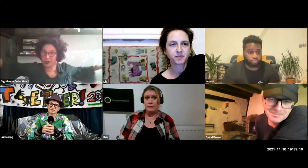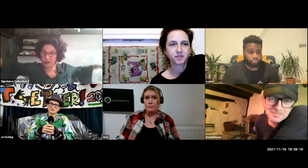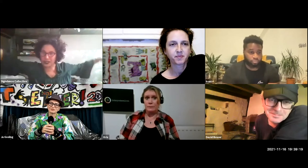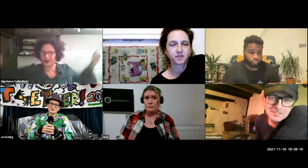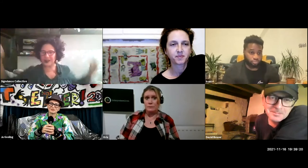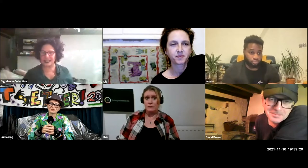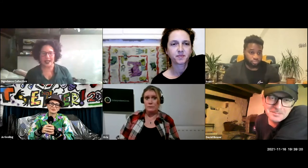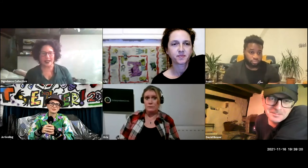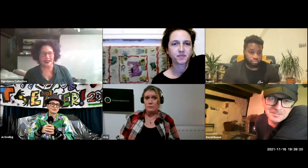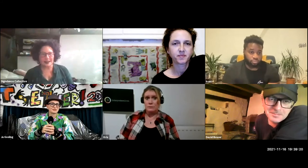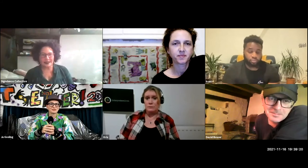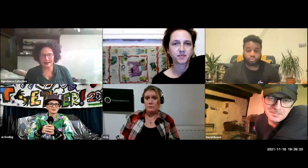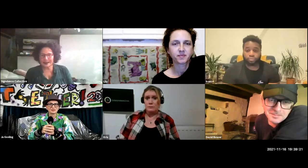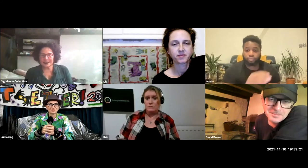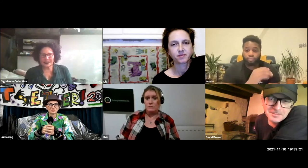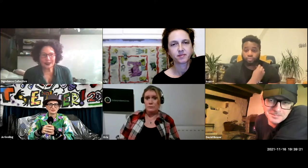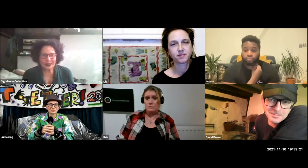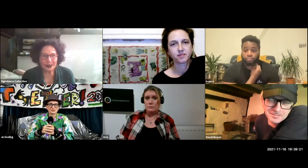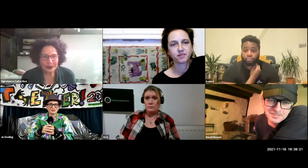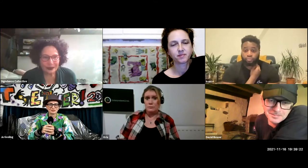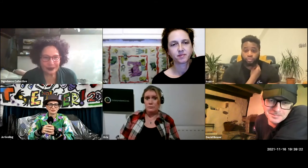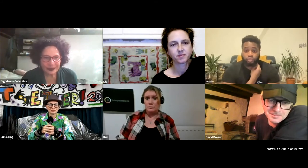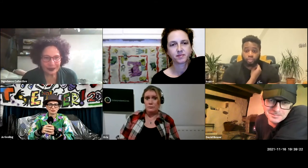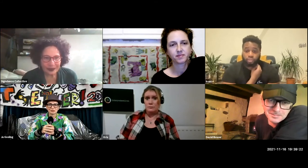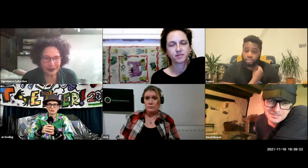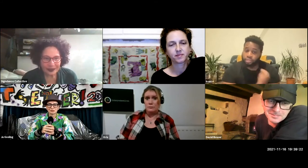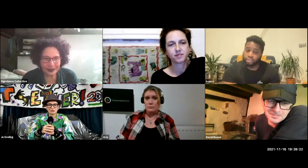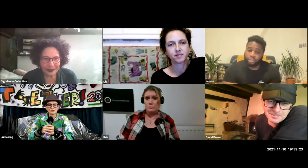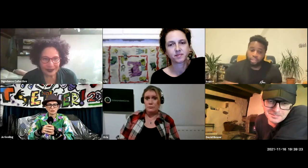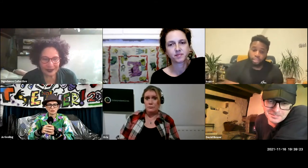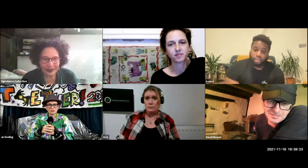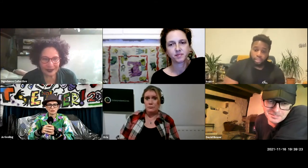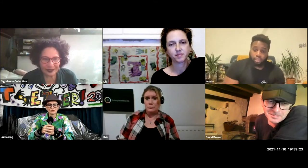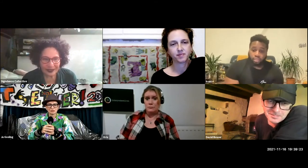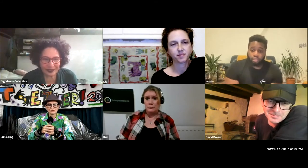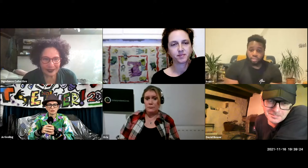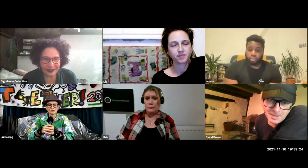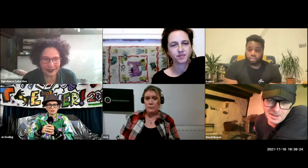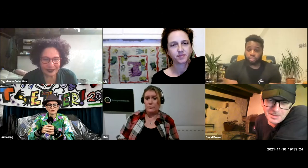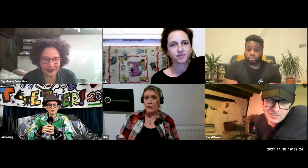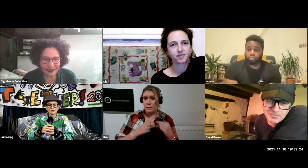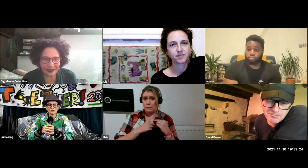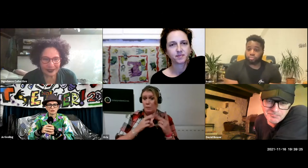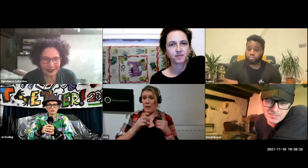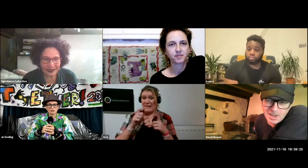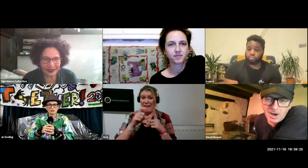theatre in London for the first public